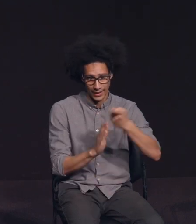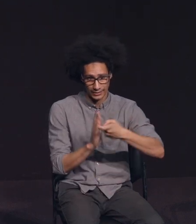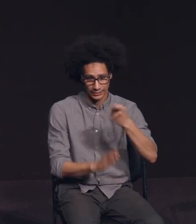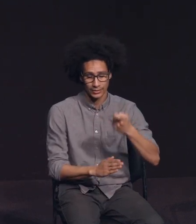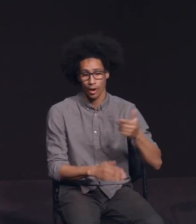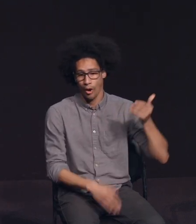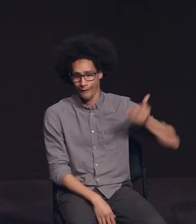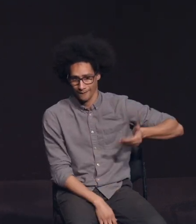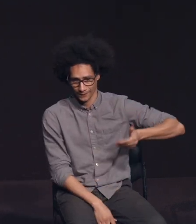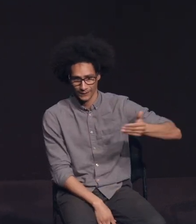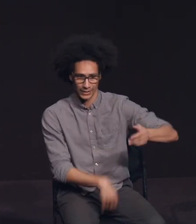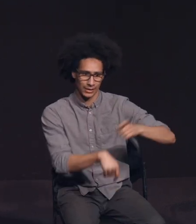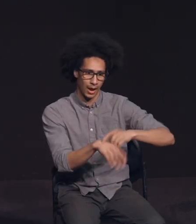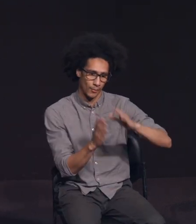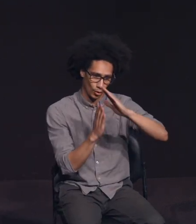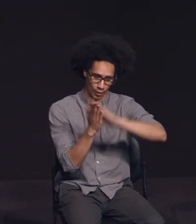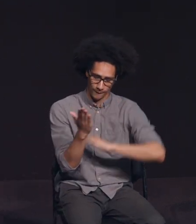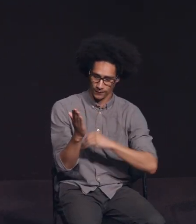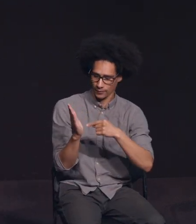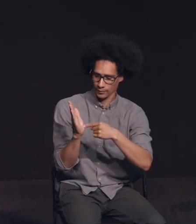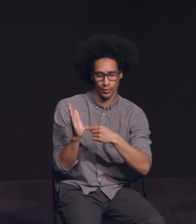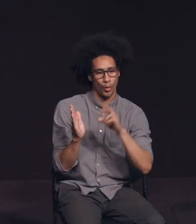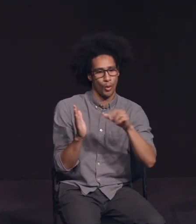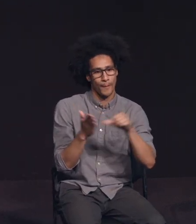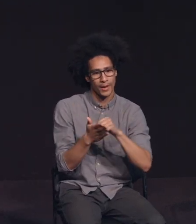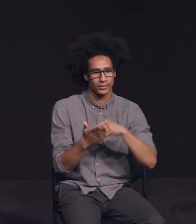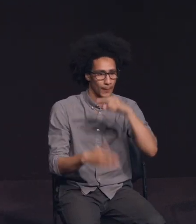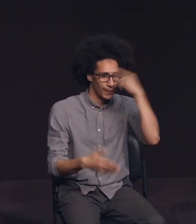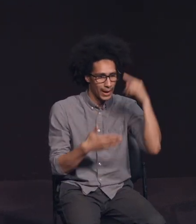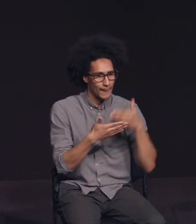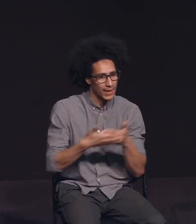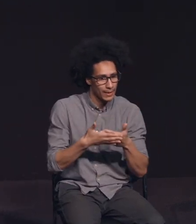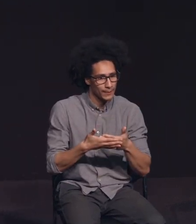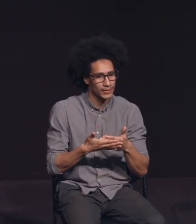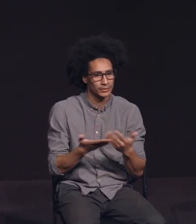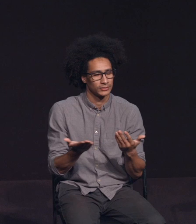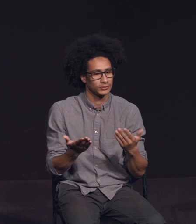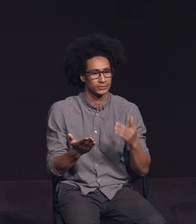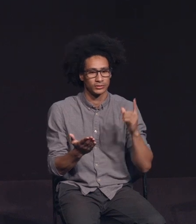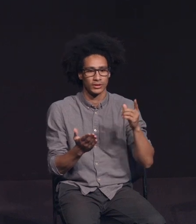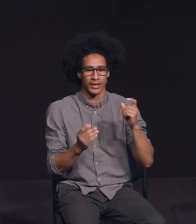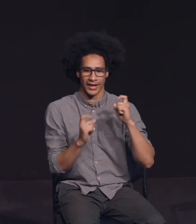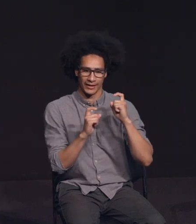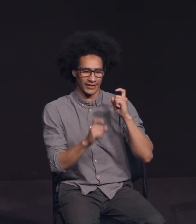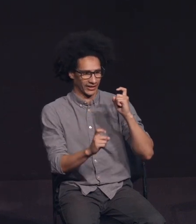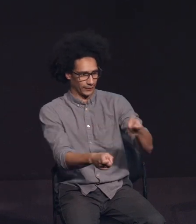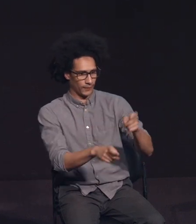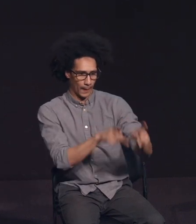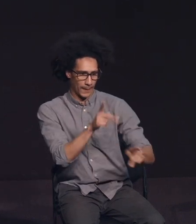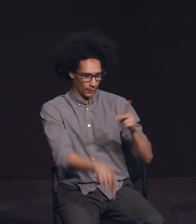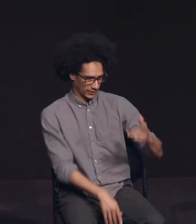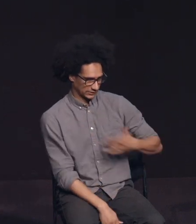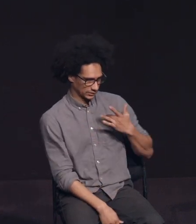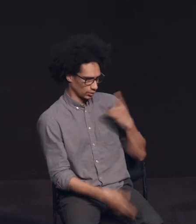"The Crisis" magazine would have a page of Black babies, just giving people a sense of what the Black community looks